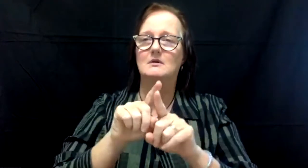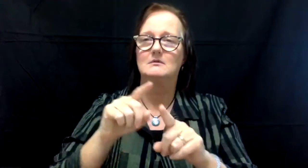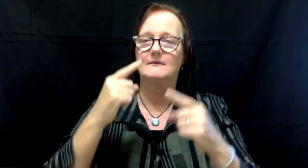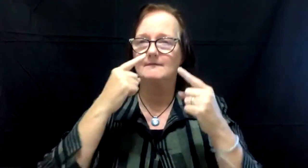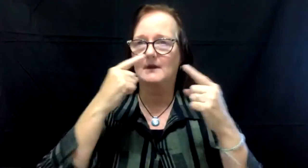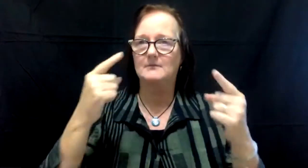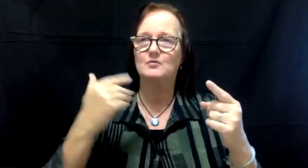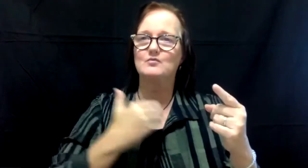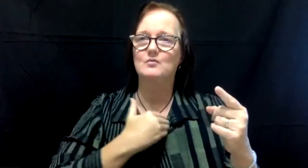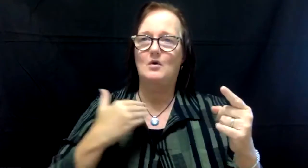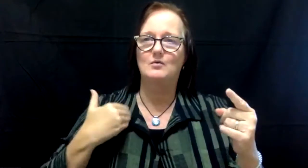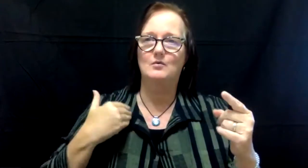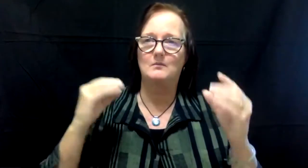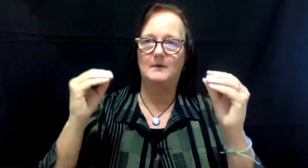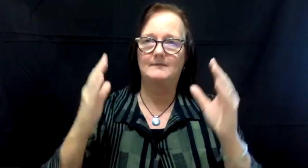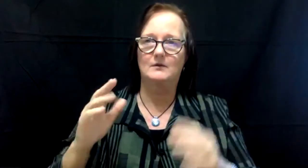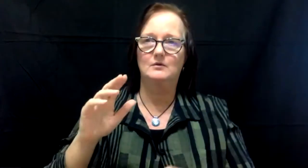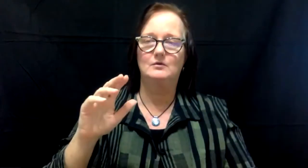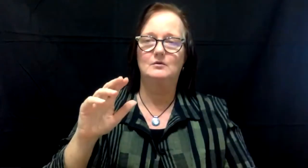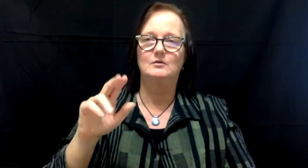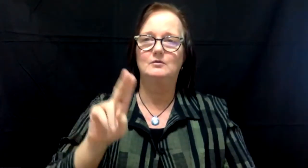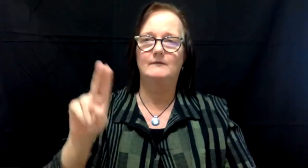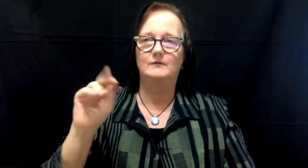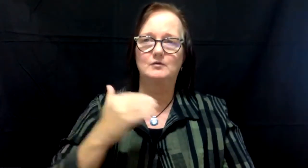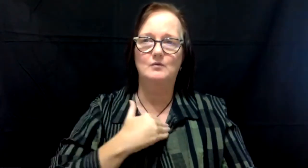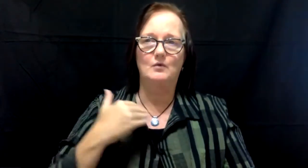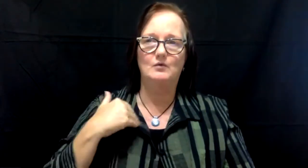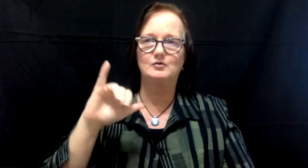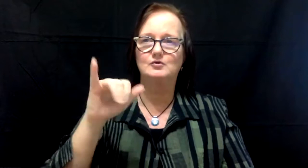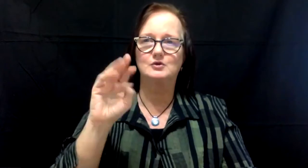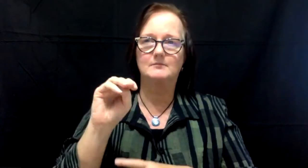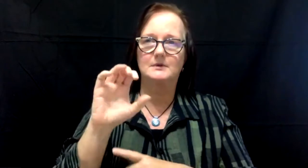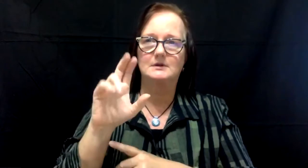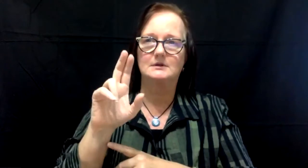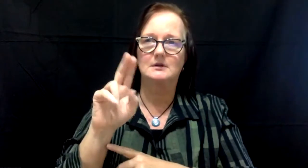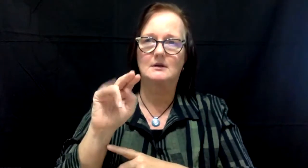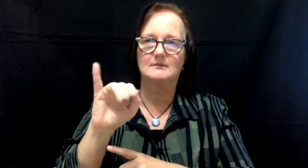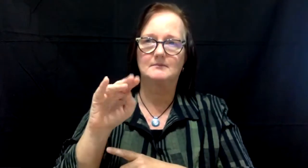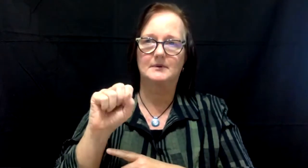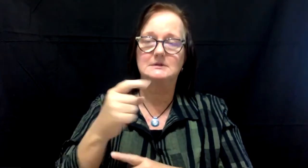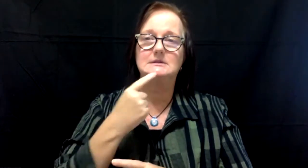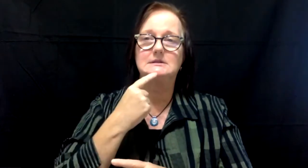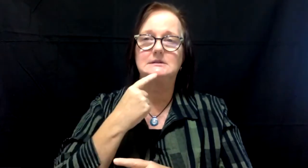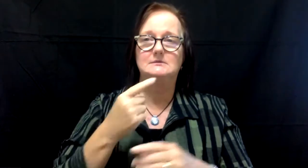As the famous University of Toronto professor, Jim Cummins said